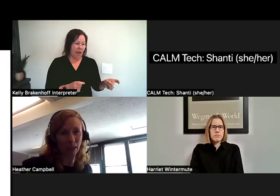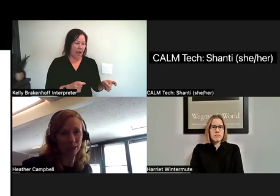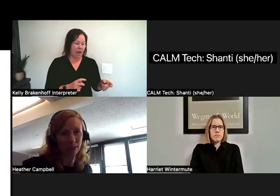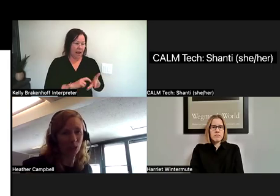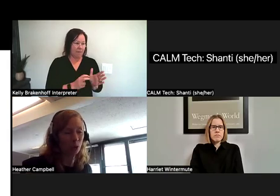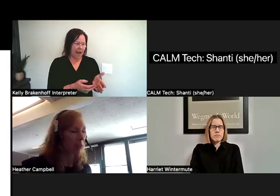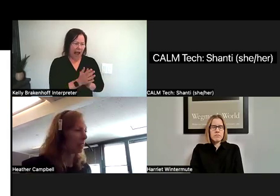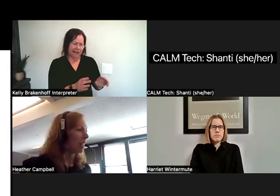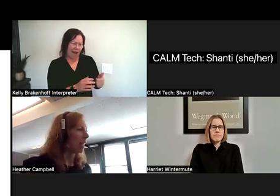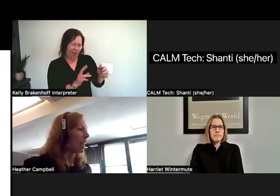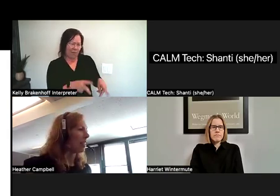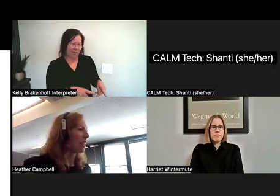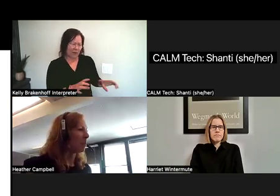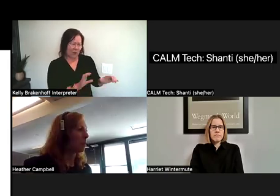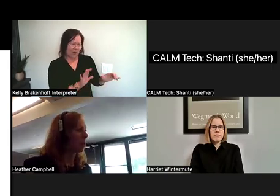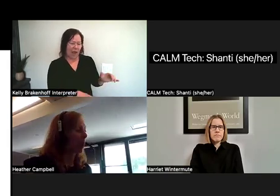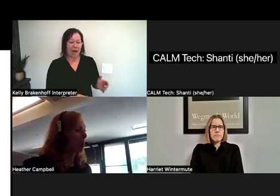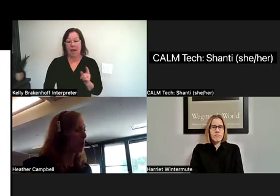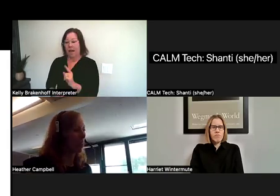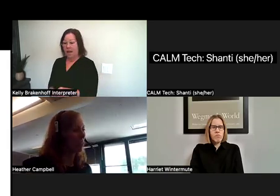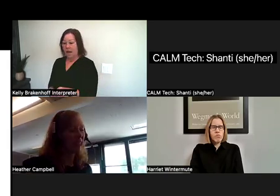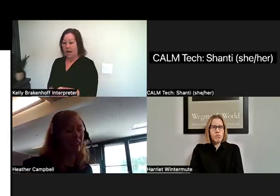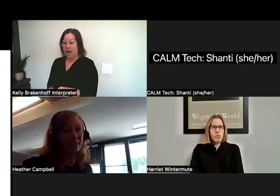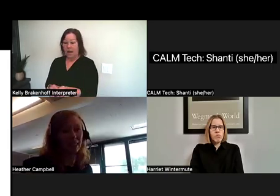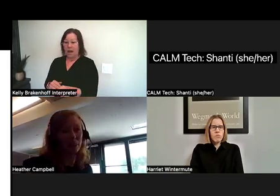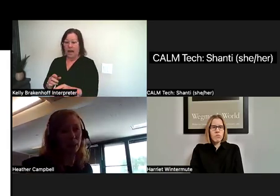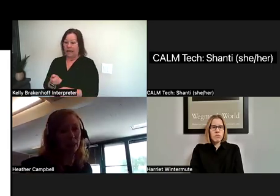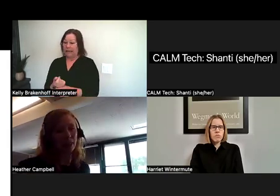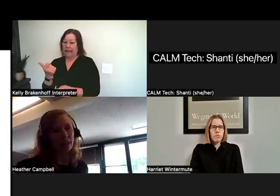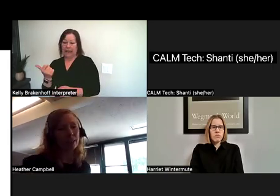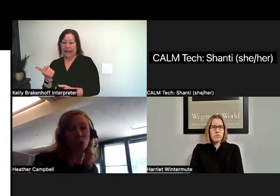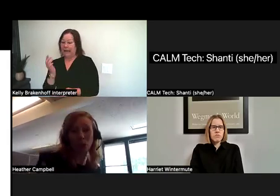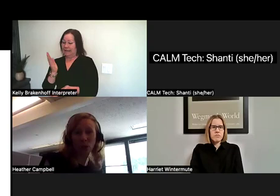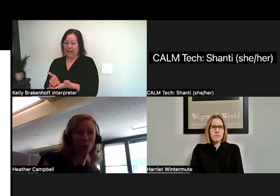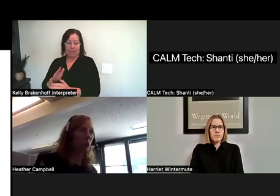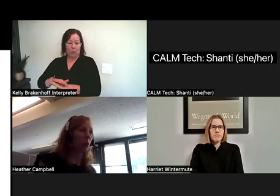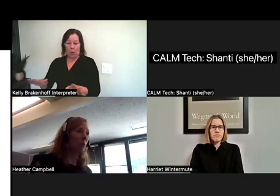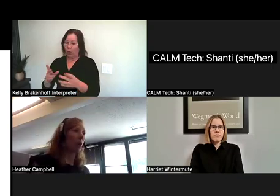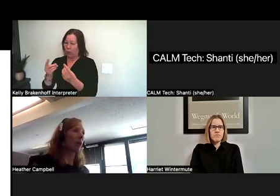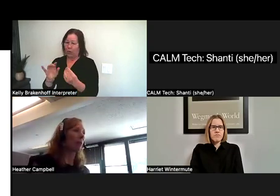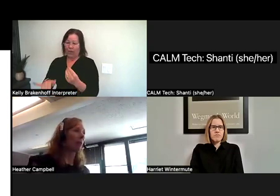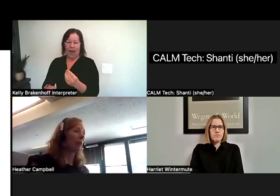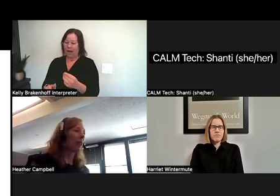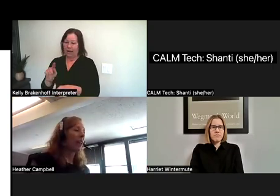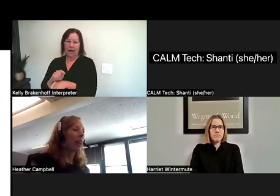else to do it. And then bottom right. Delete. Eliminate these tasks or don't do them at all.